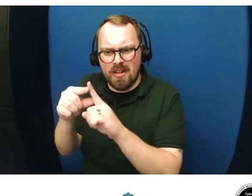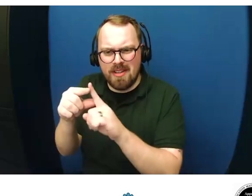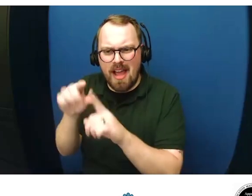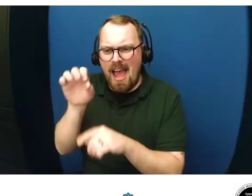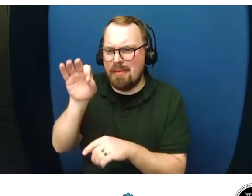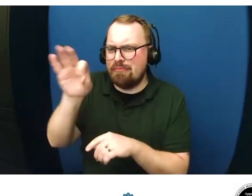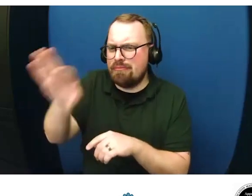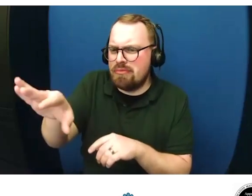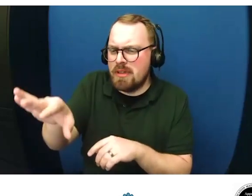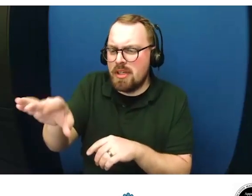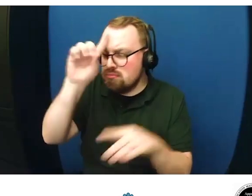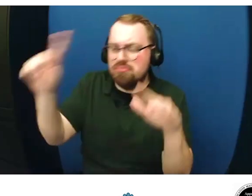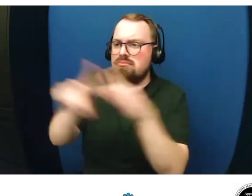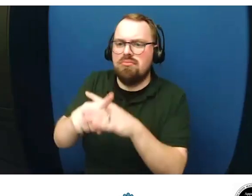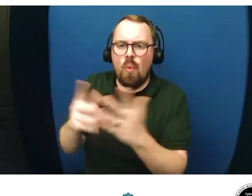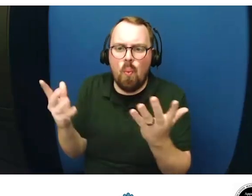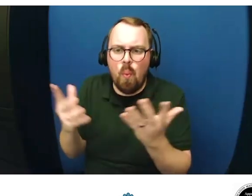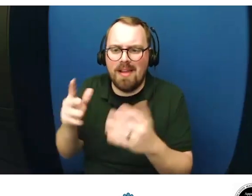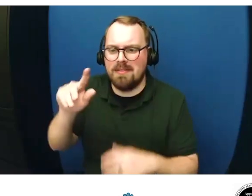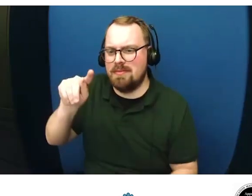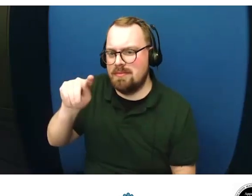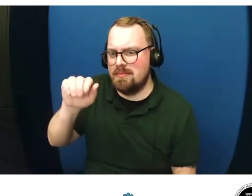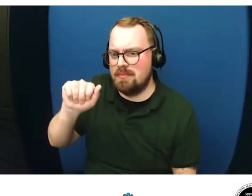Throw it in the chat. First thing, pops in your head, "Tactile".